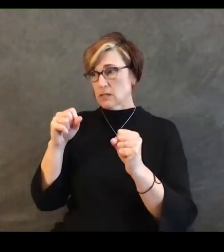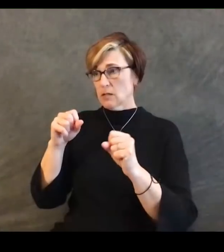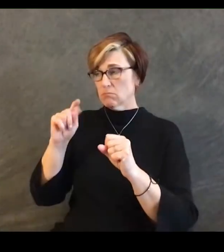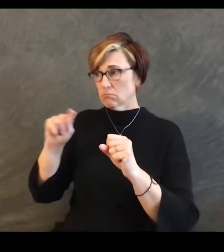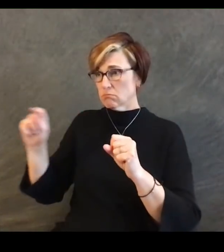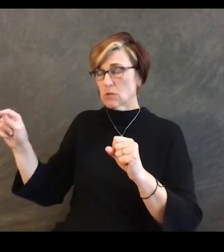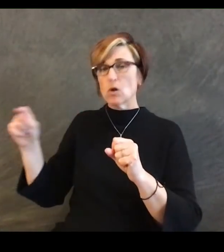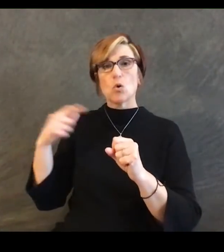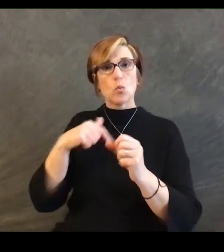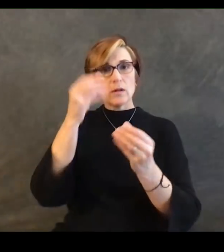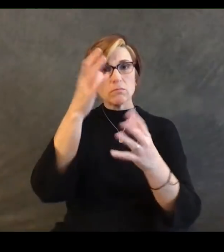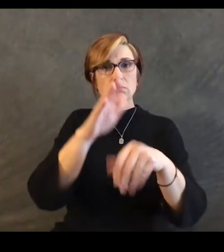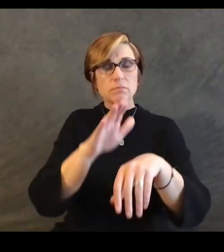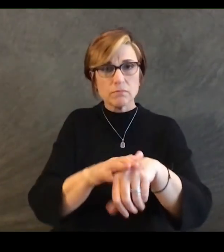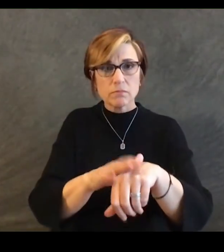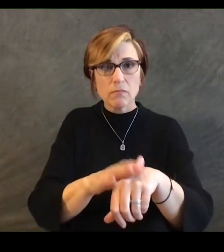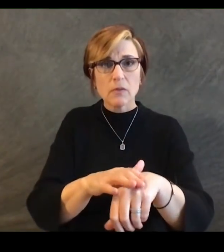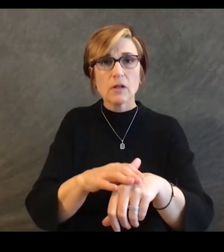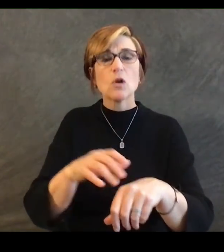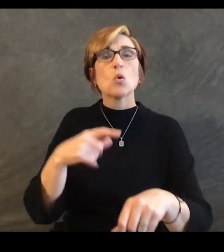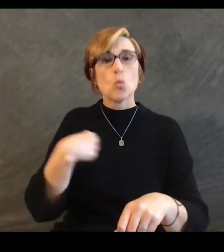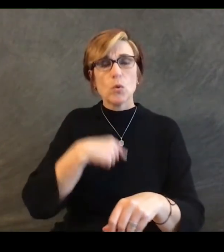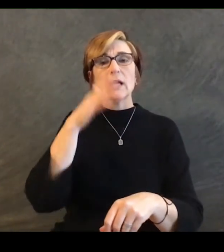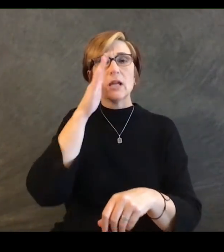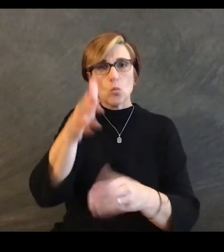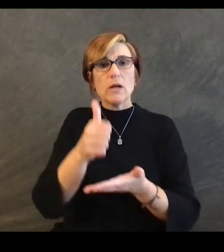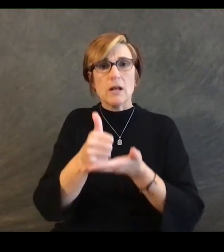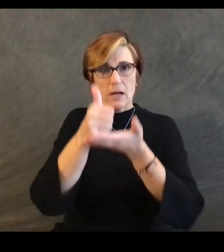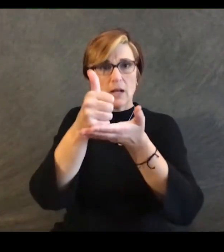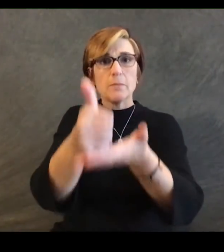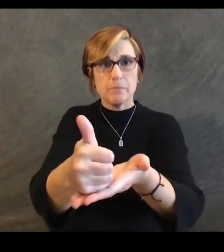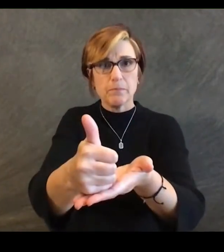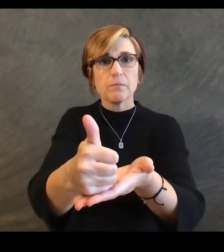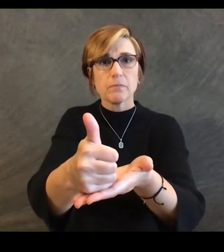and at the president's direction we're gonna leave no stone unturned anywhere